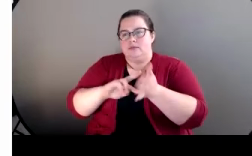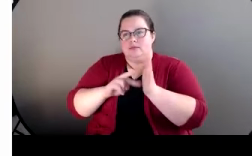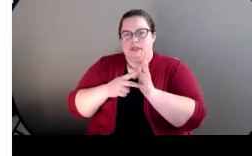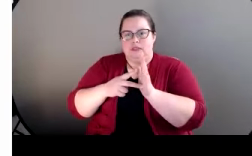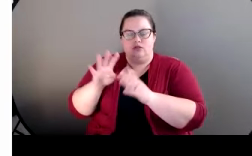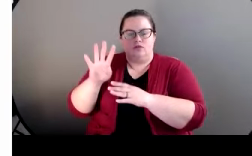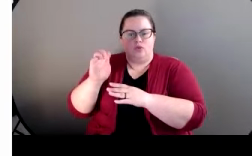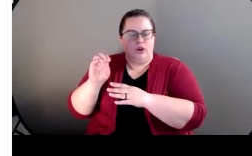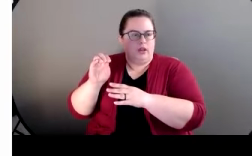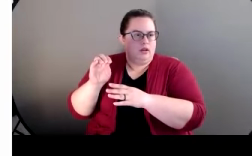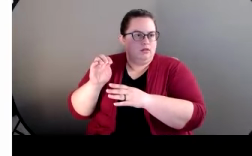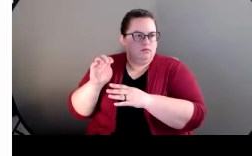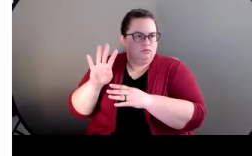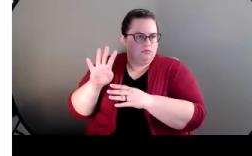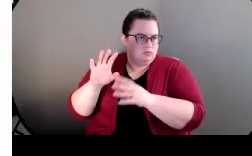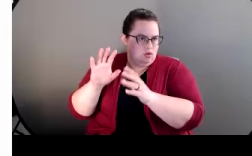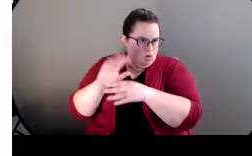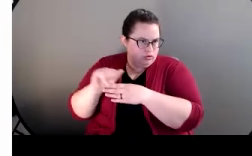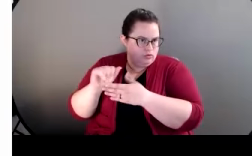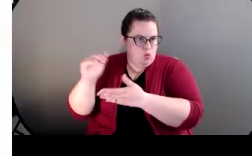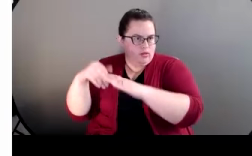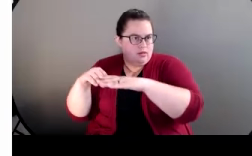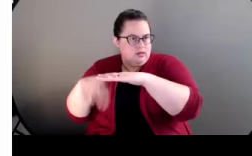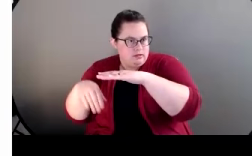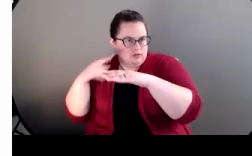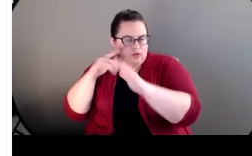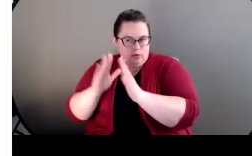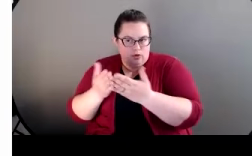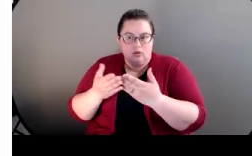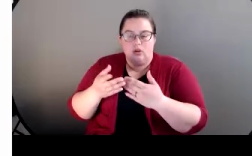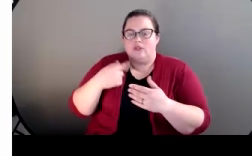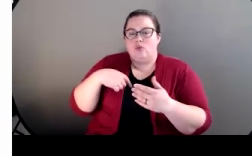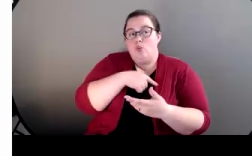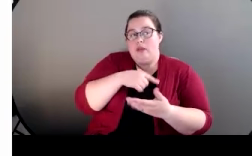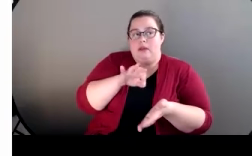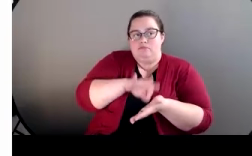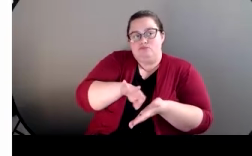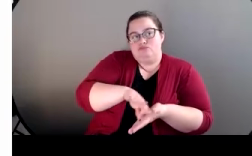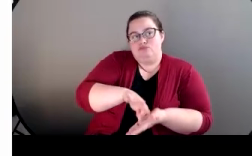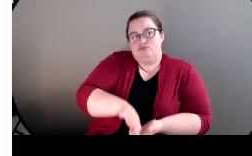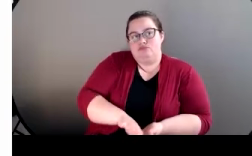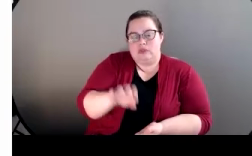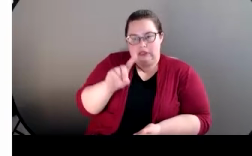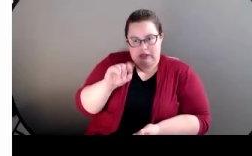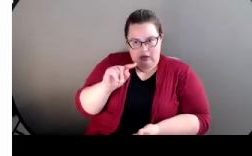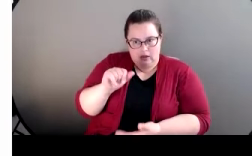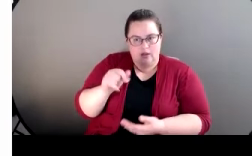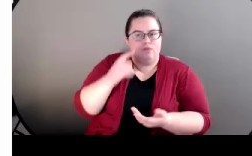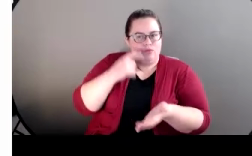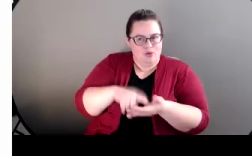And so, we have been keeping track of the number and you can see that it is growing and growing each year.